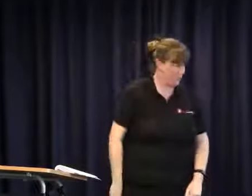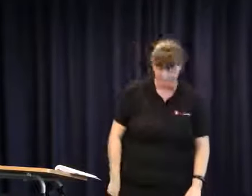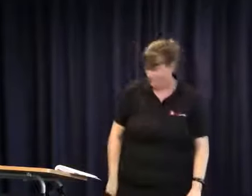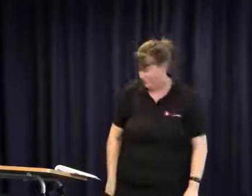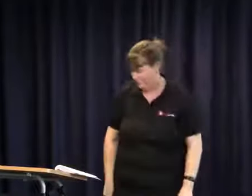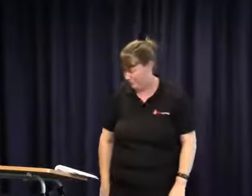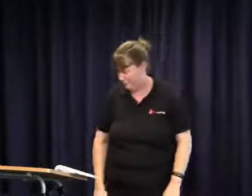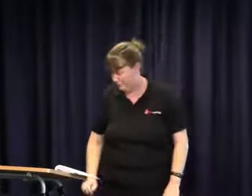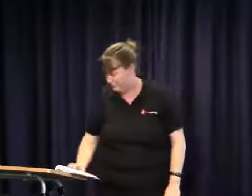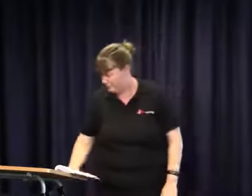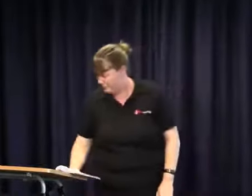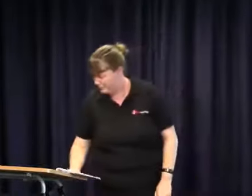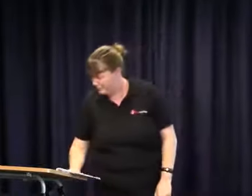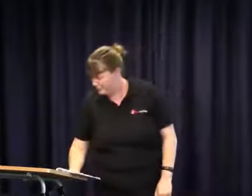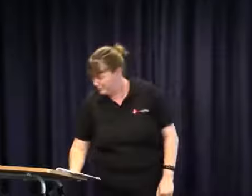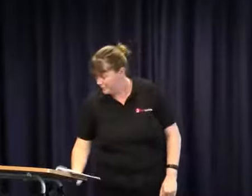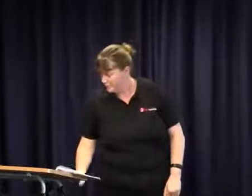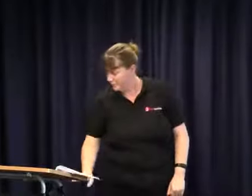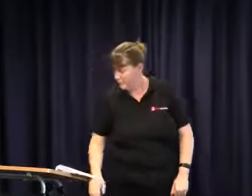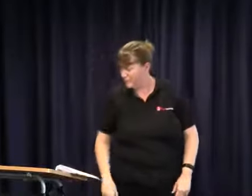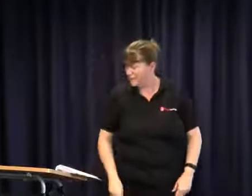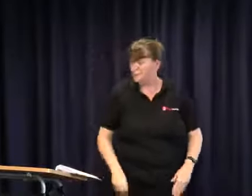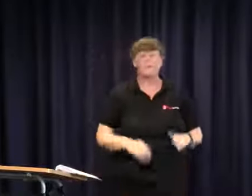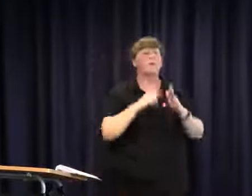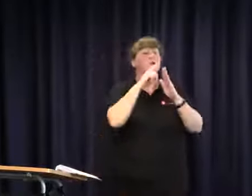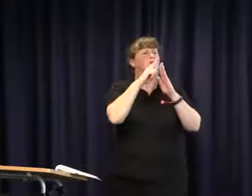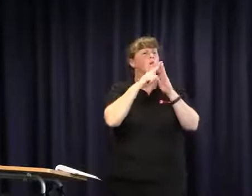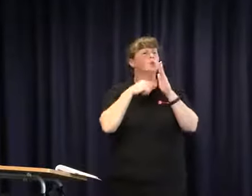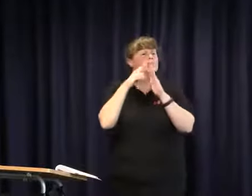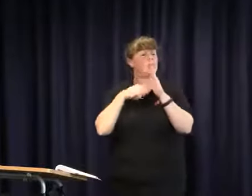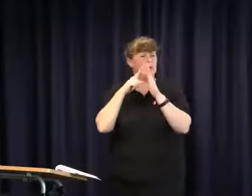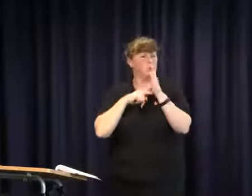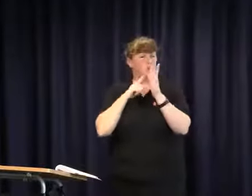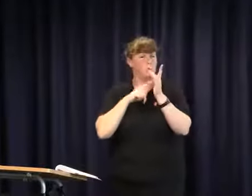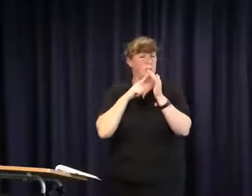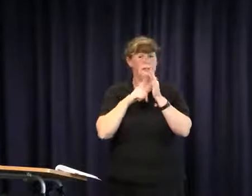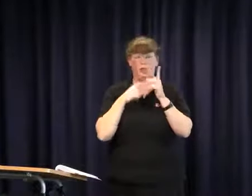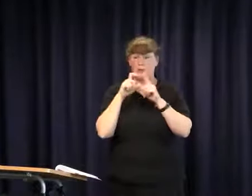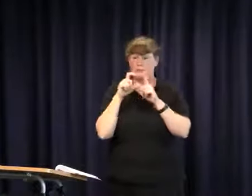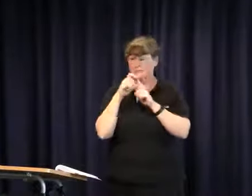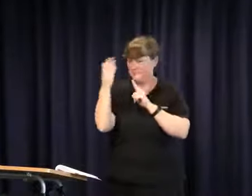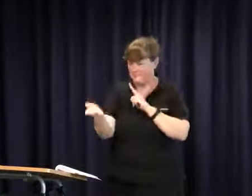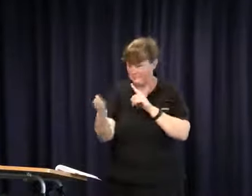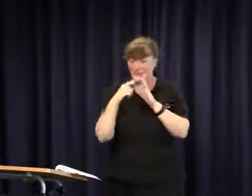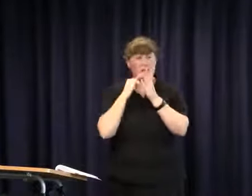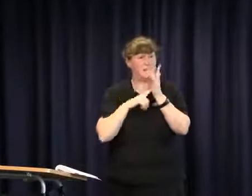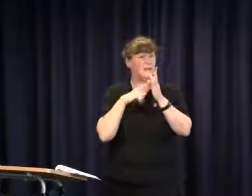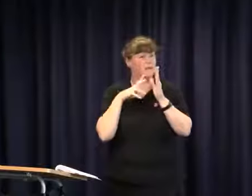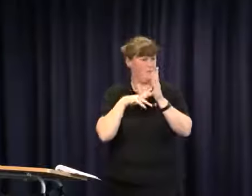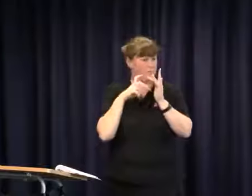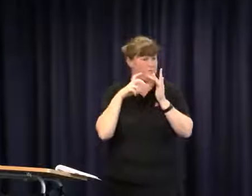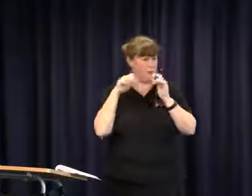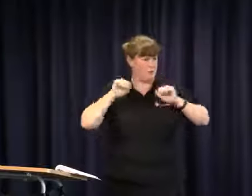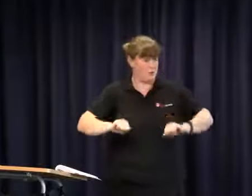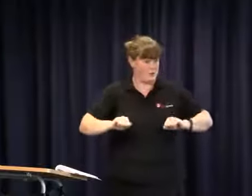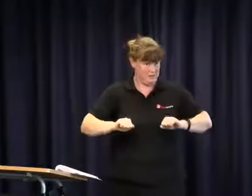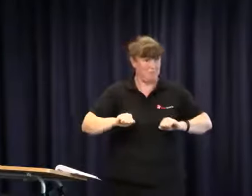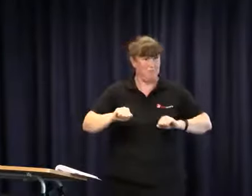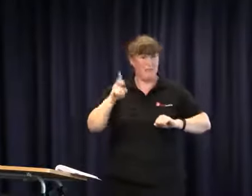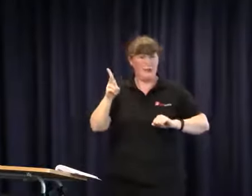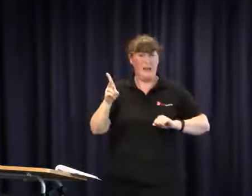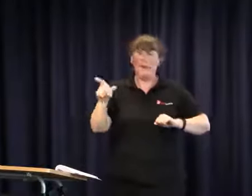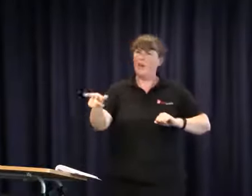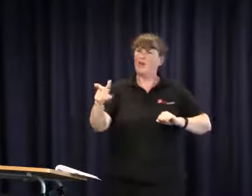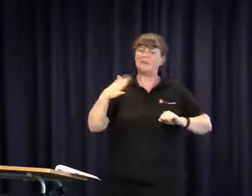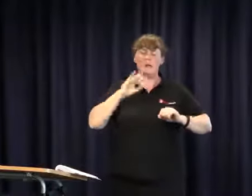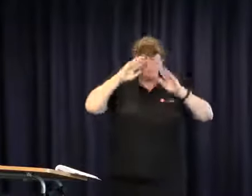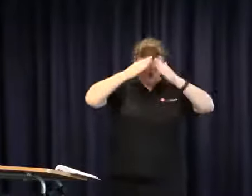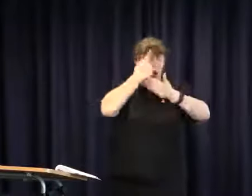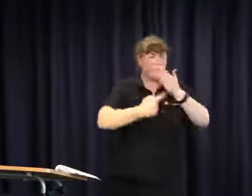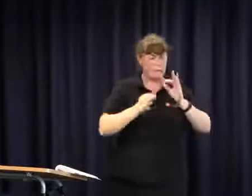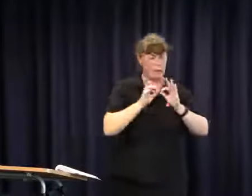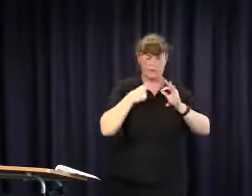Thank you. Julie Judd, just in the front row, president of ASLIA Vic. Again, you Julie,